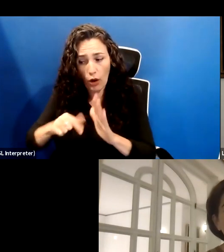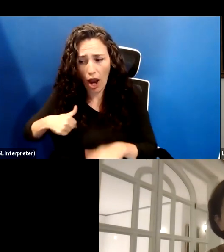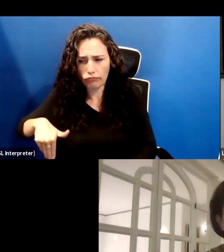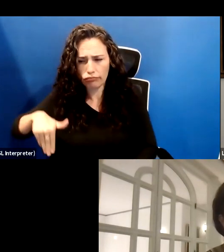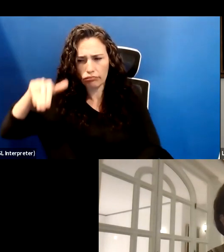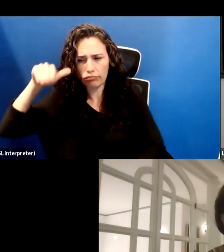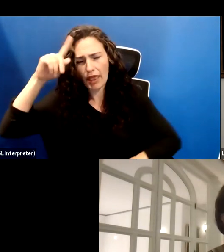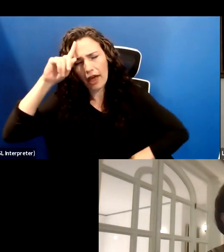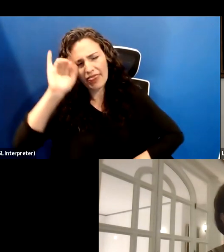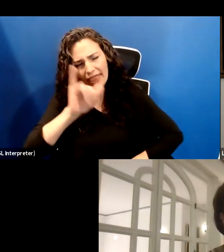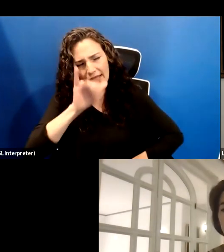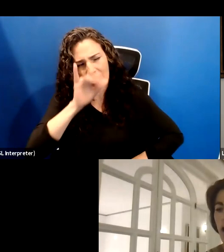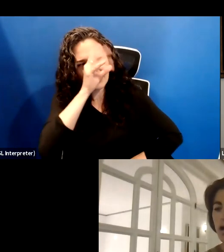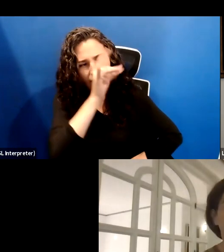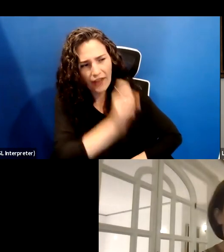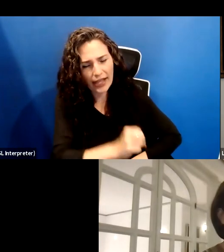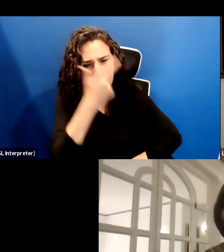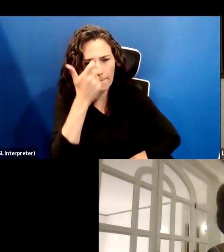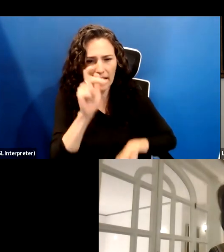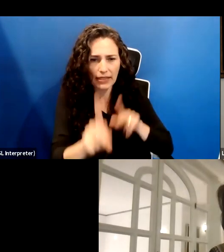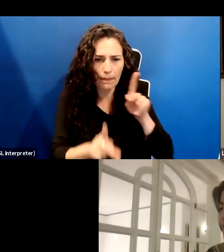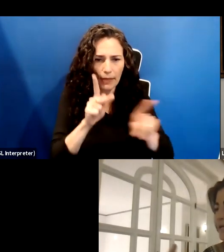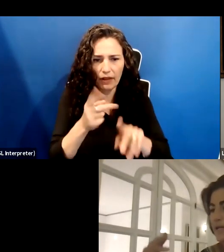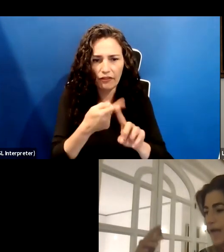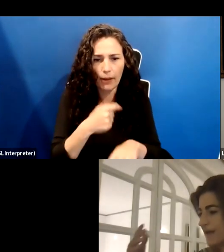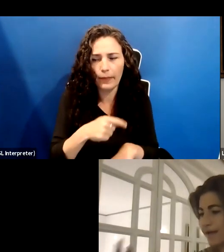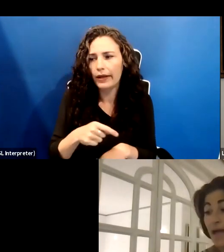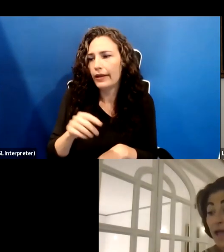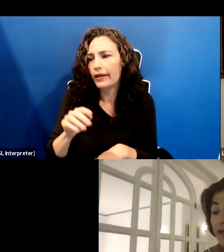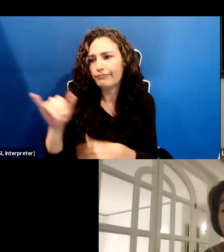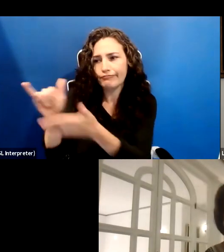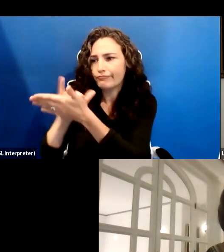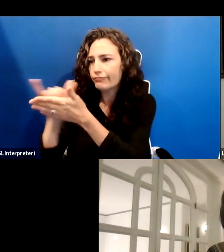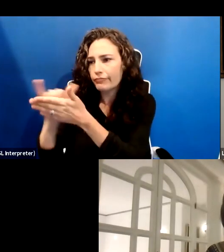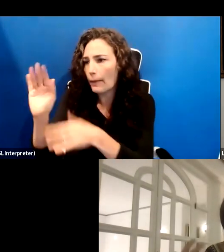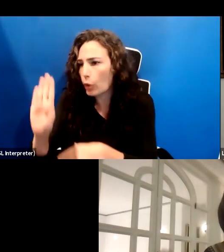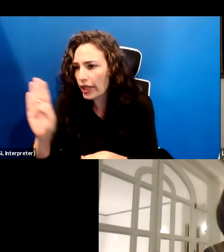that people who are from Brooklyn and LA and, you know,